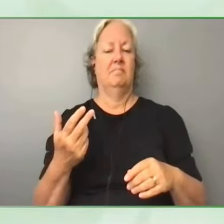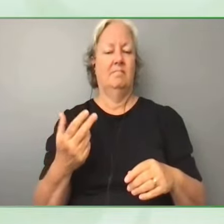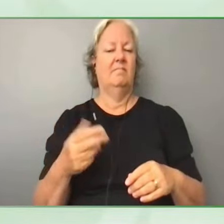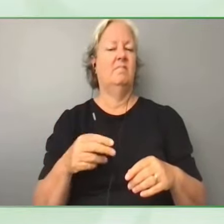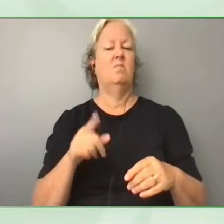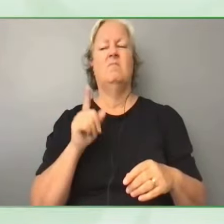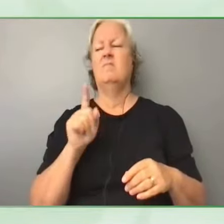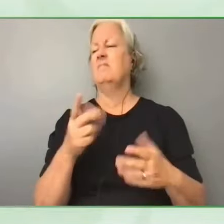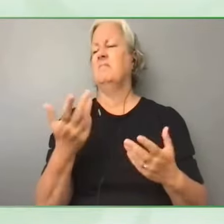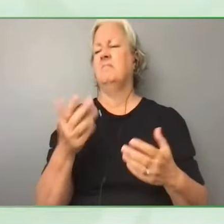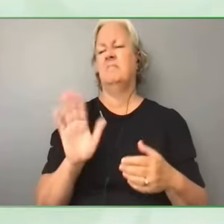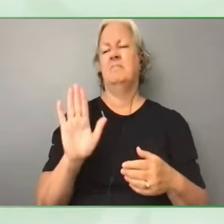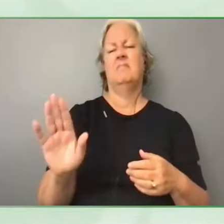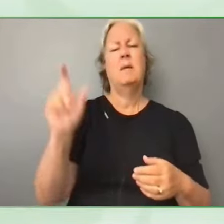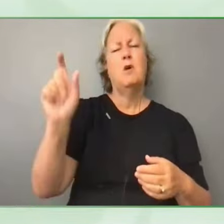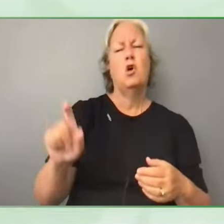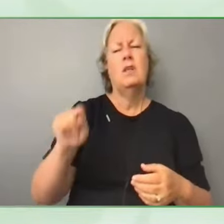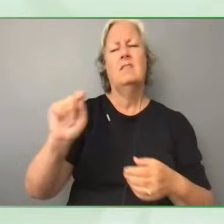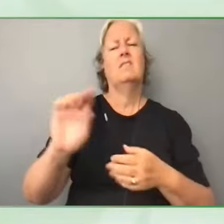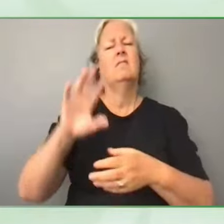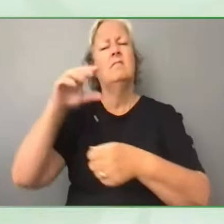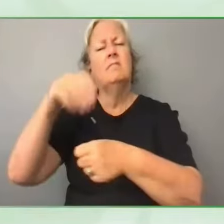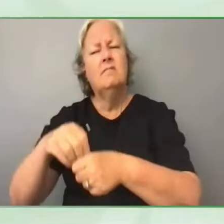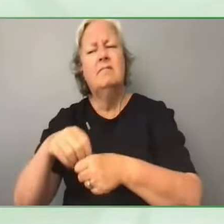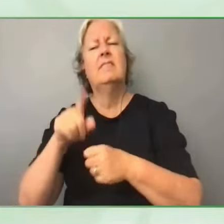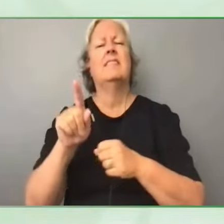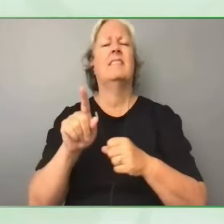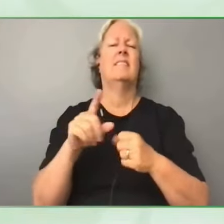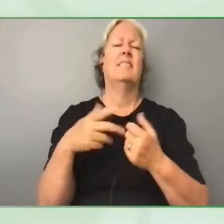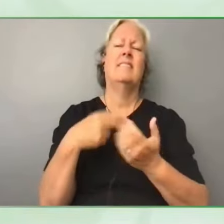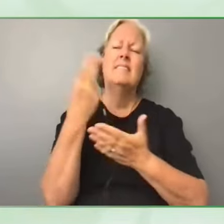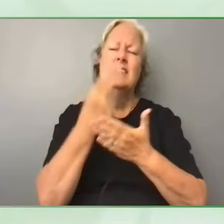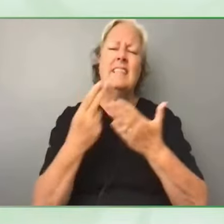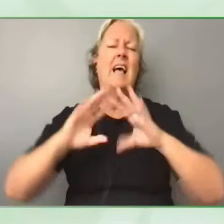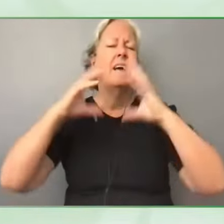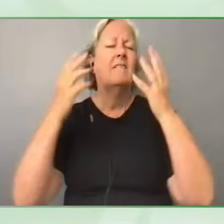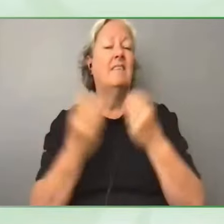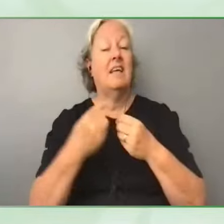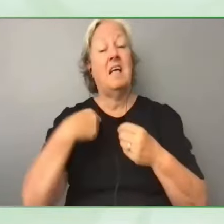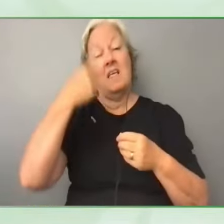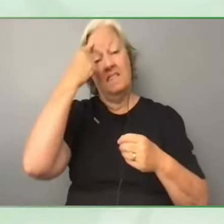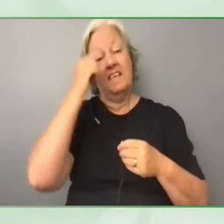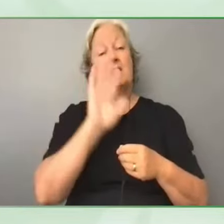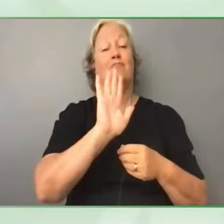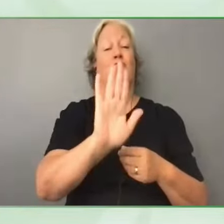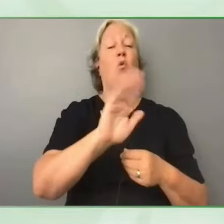That is all. I think that each country has different particularities and we